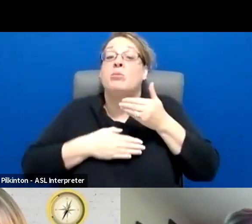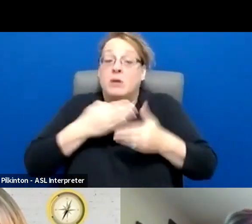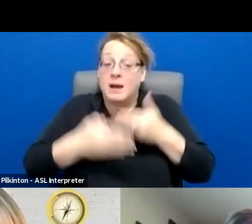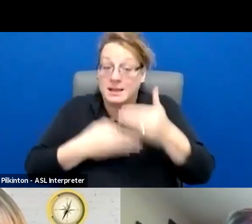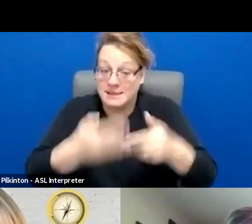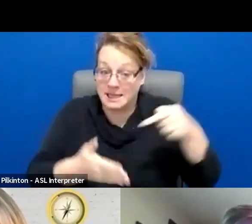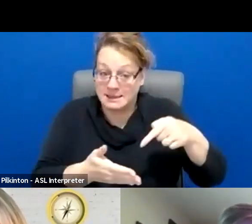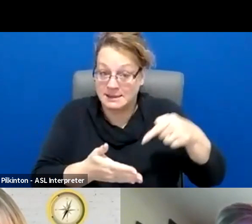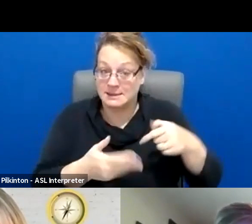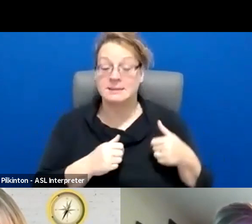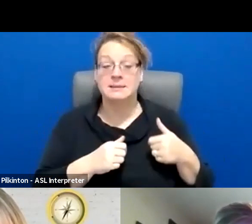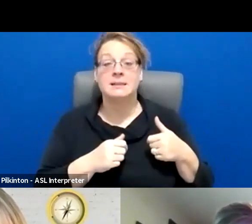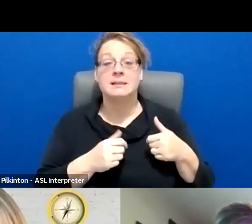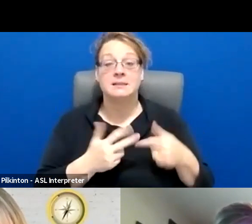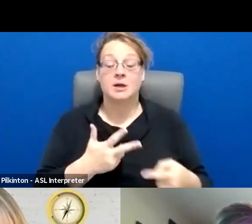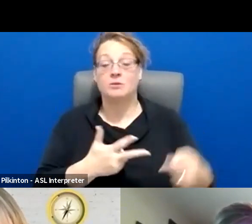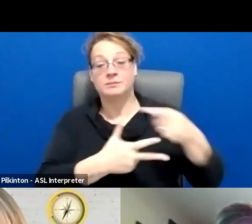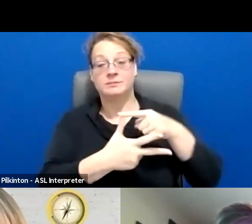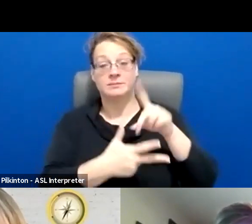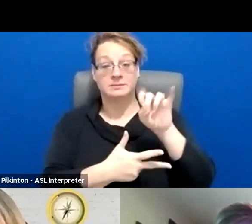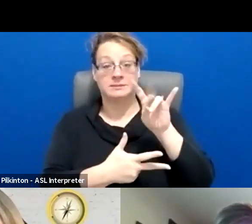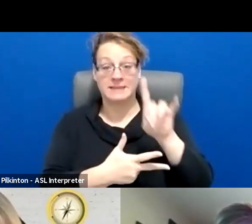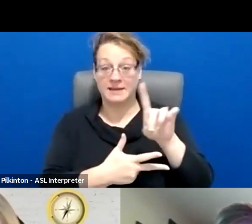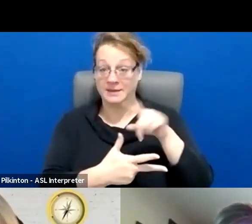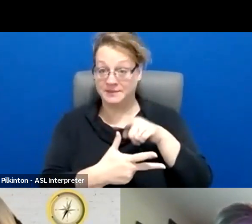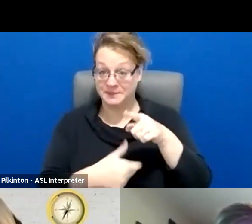At each of your different companies, are there specific things you do to ensure you have a more inclusive and equitable hiring process?